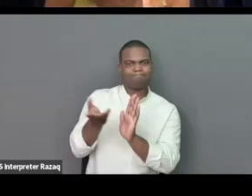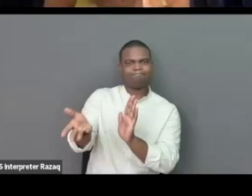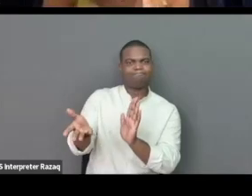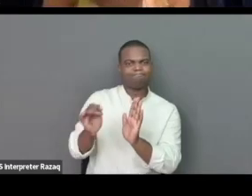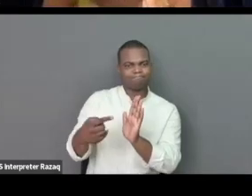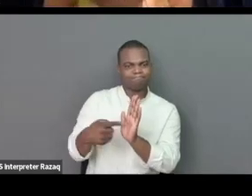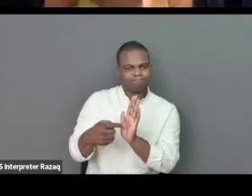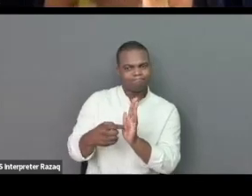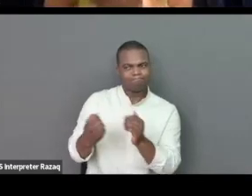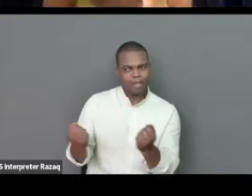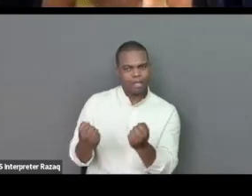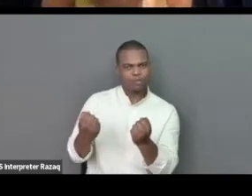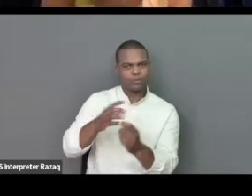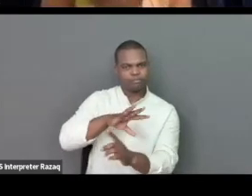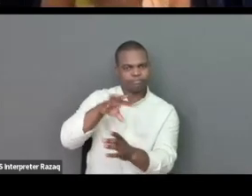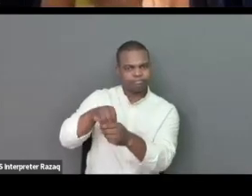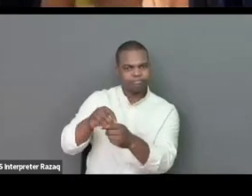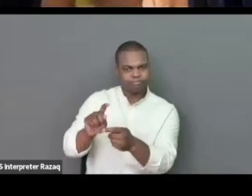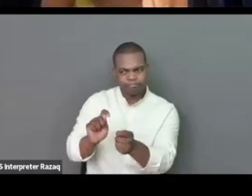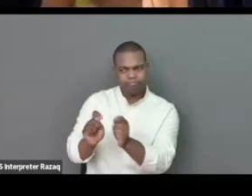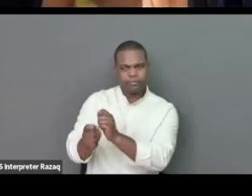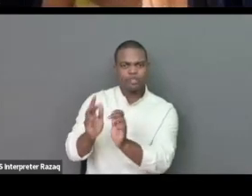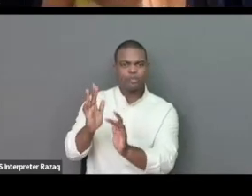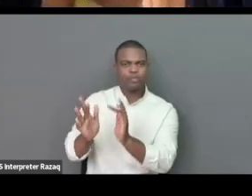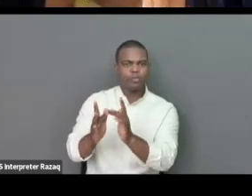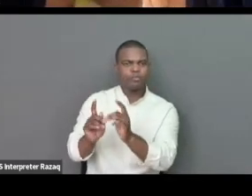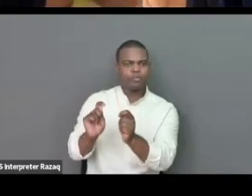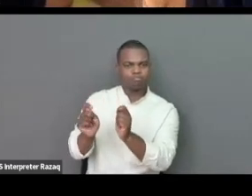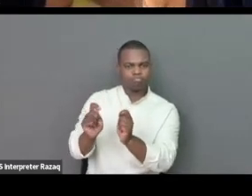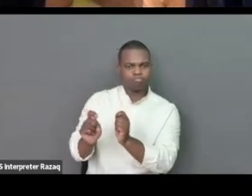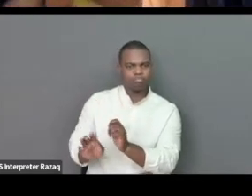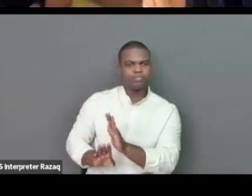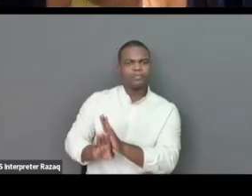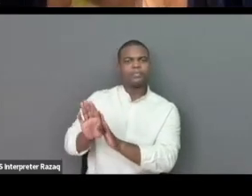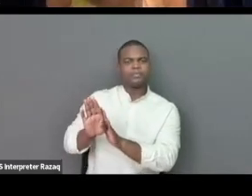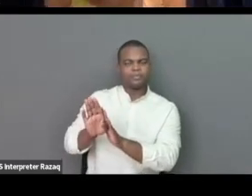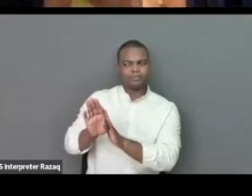accessibility is really describing what web accessibility is about. And then,